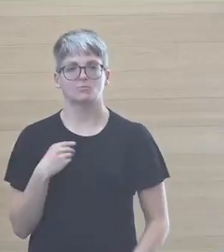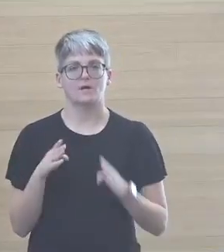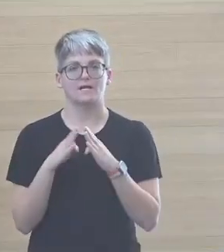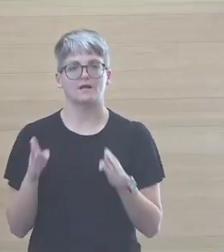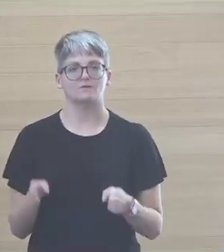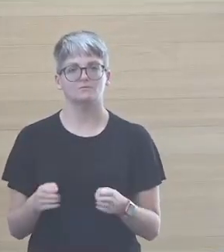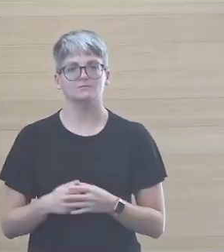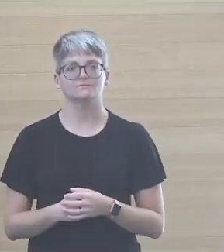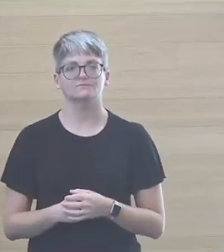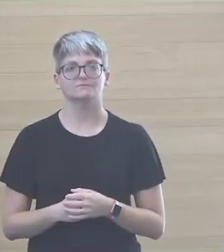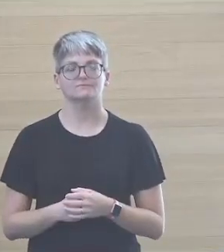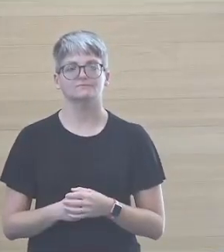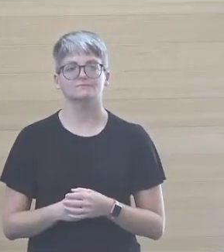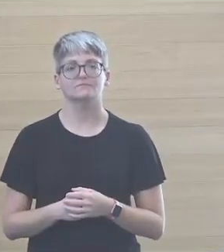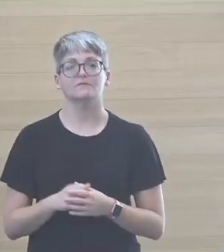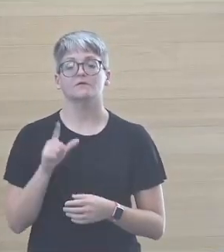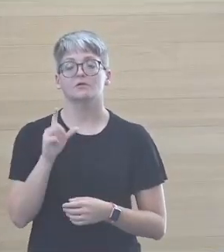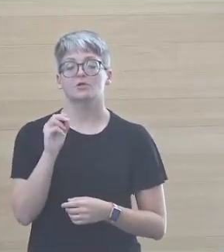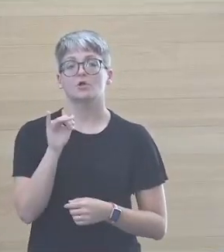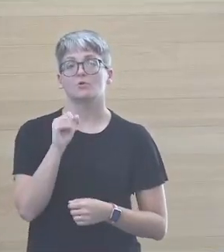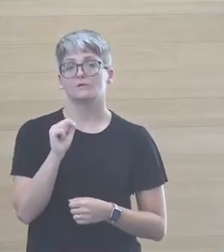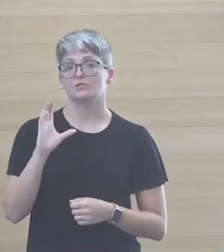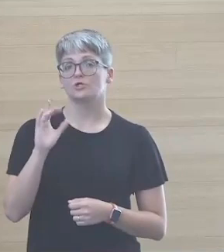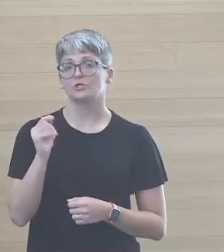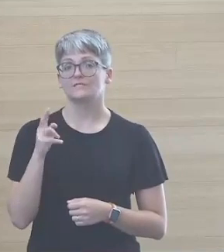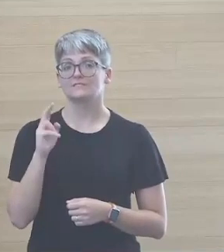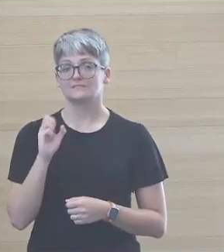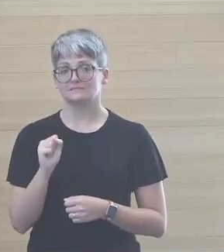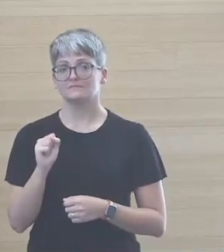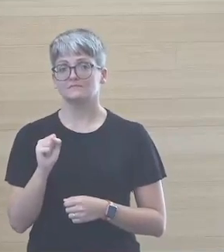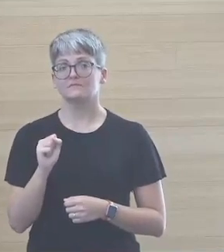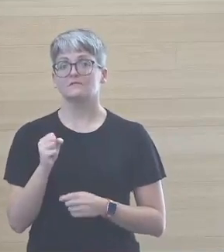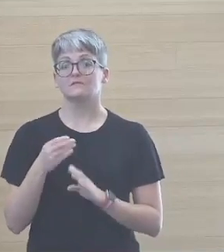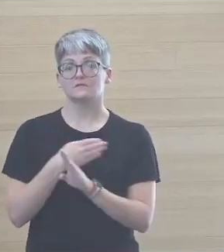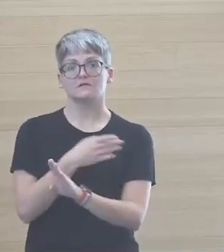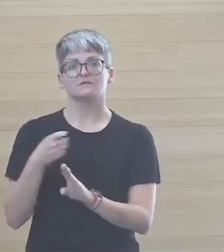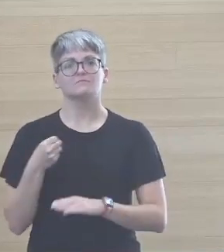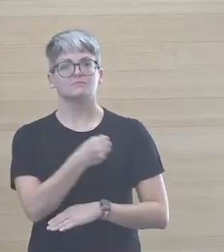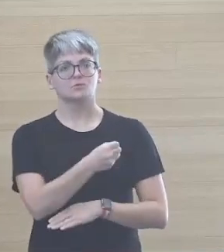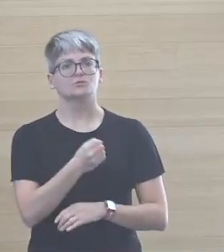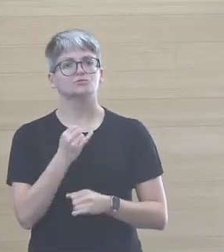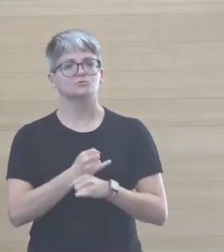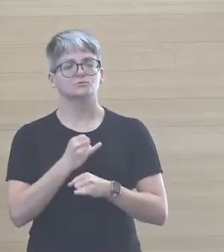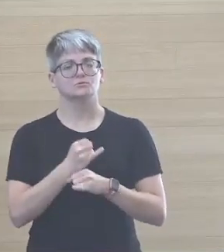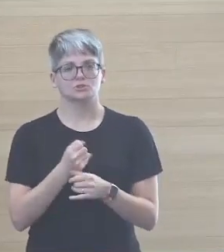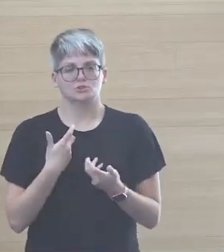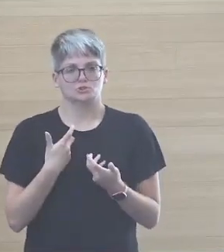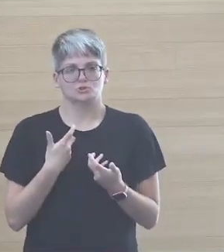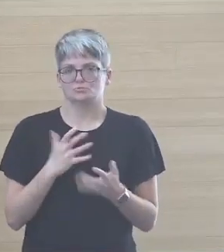And so Lois Curtis was institutionalized against, and she didn't want to be in an institution.